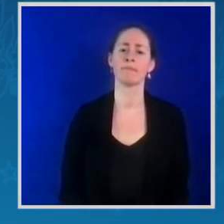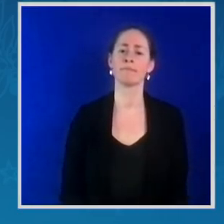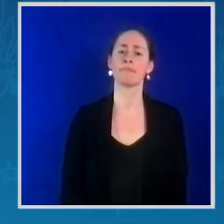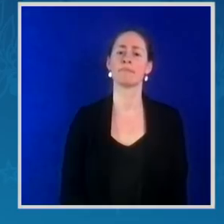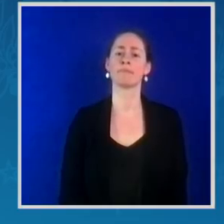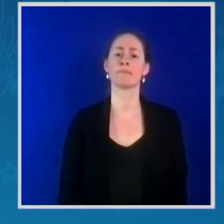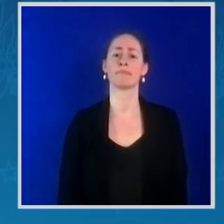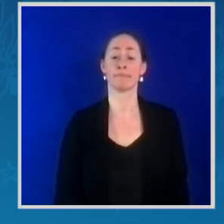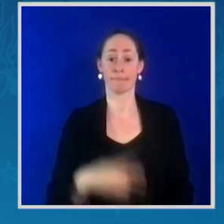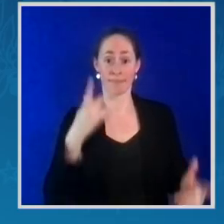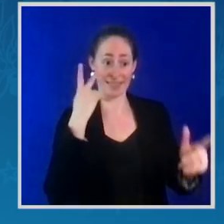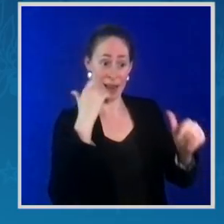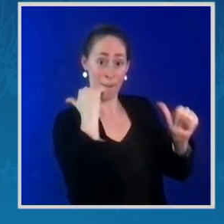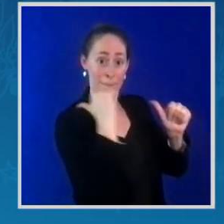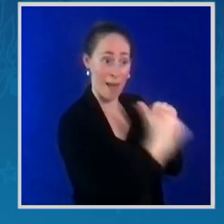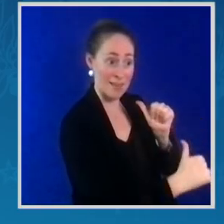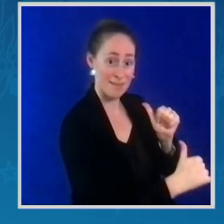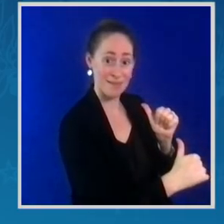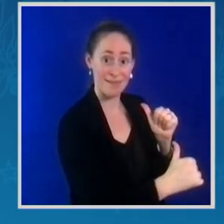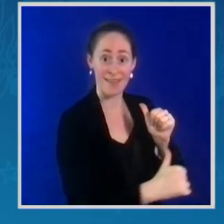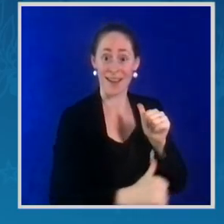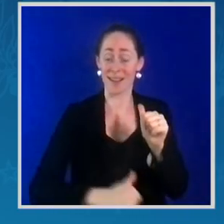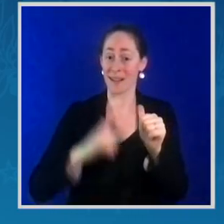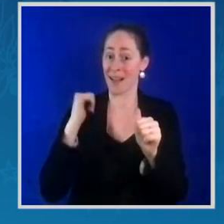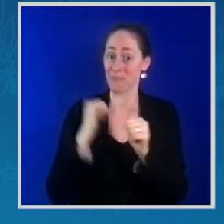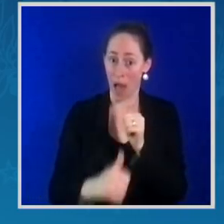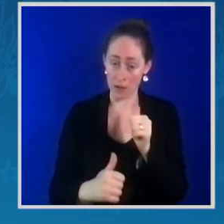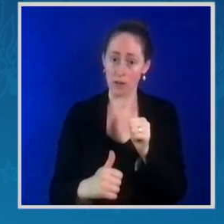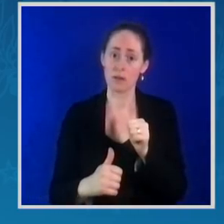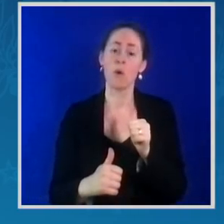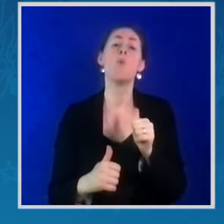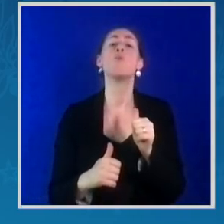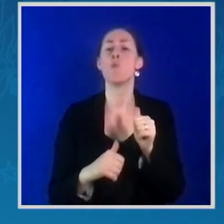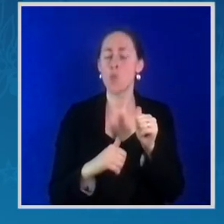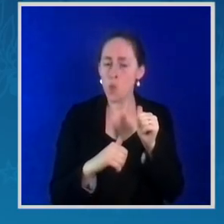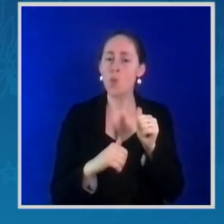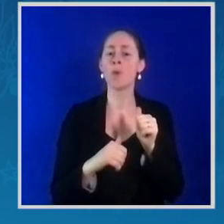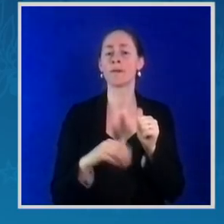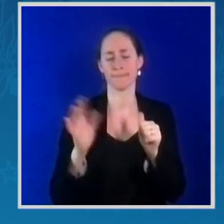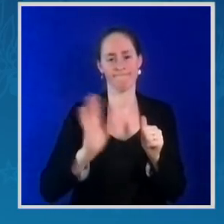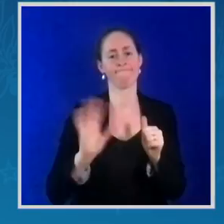are so transparently going to have the effect